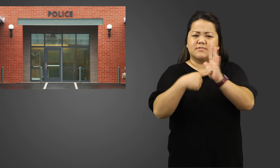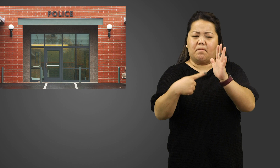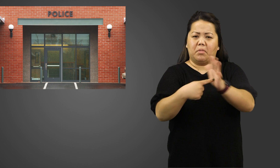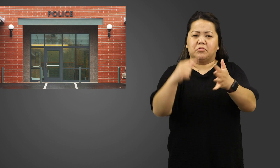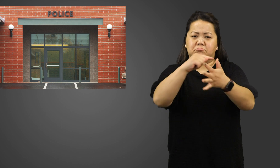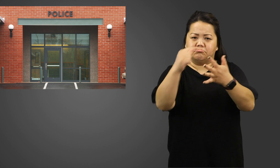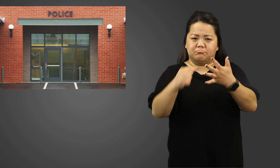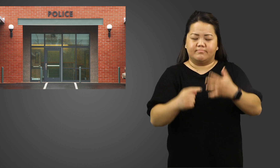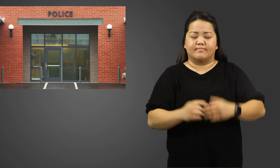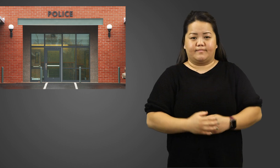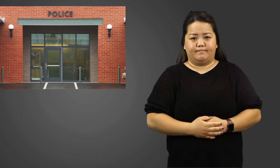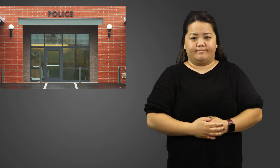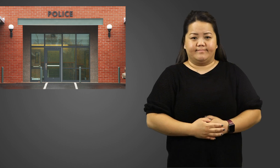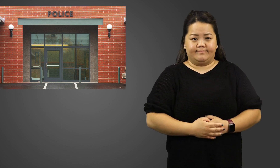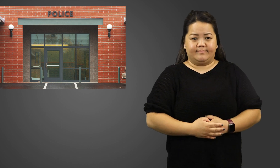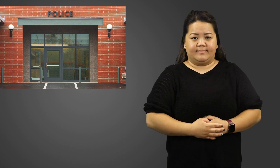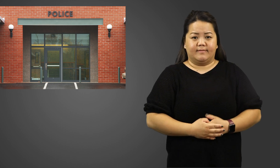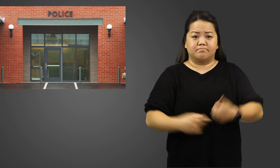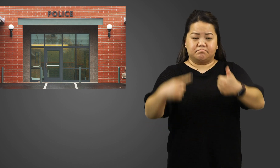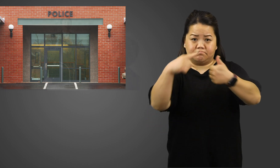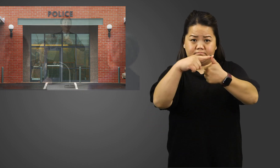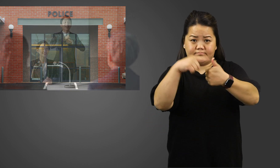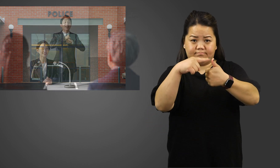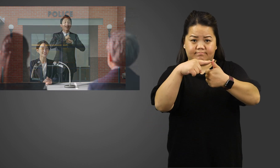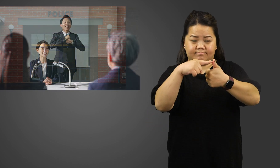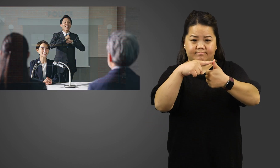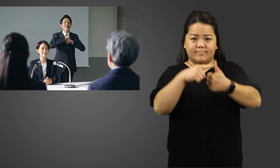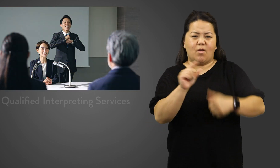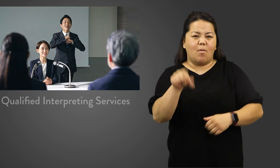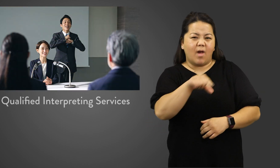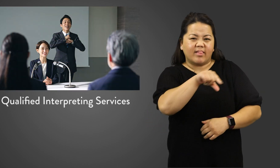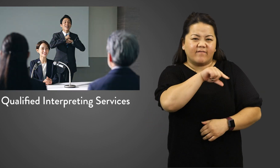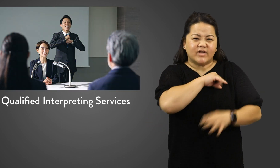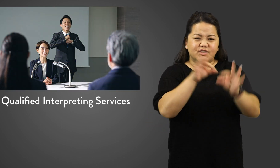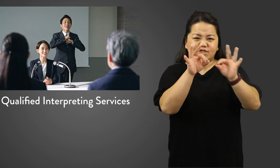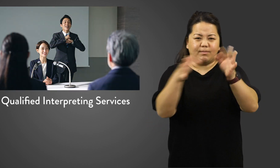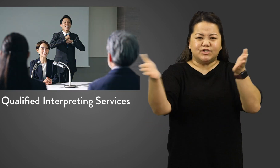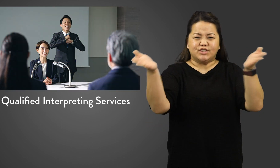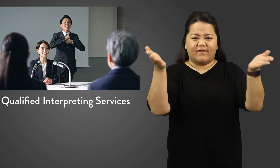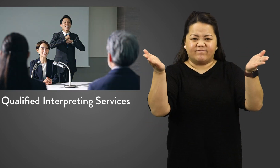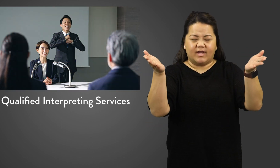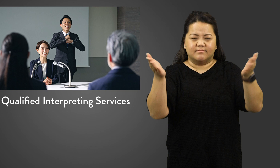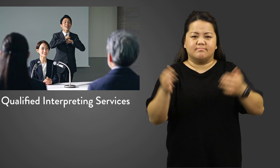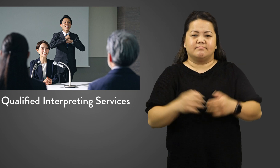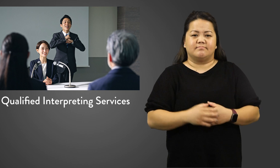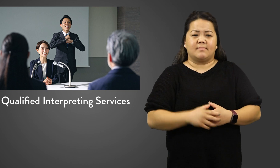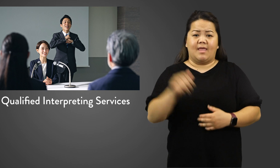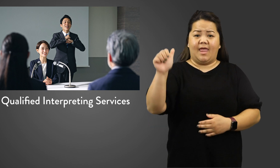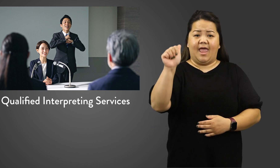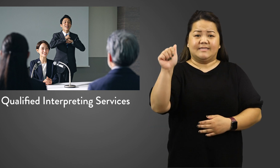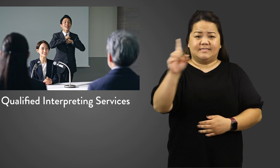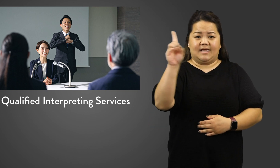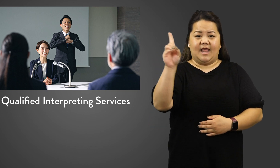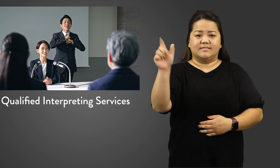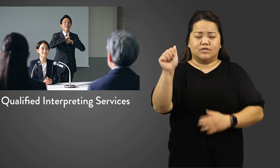Here are some common auxiliary aids and services. Qualified Interpreting services: